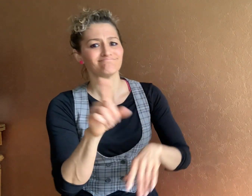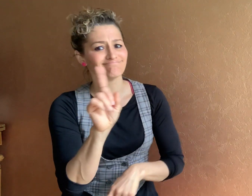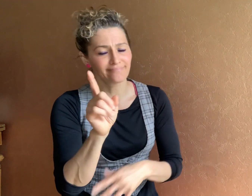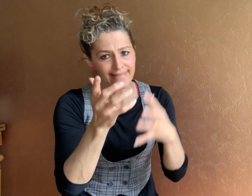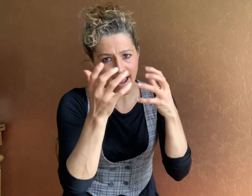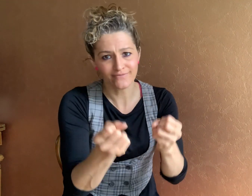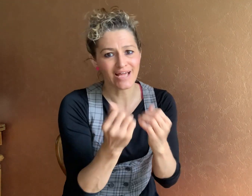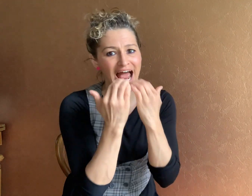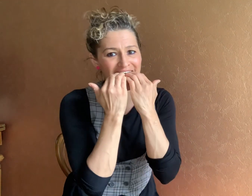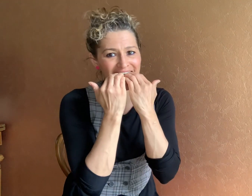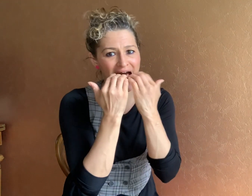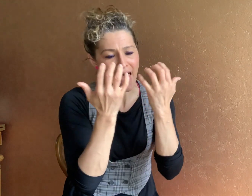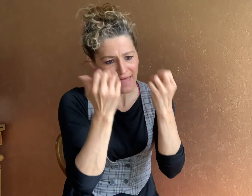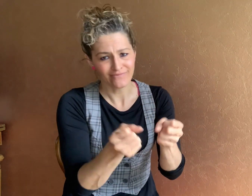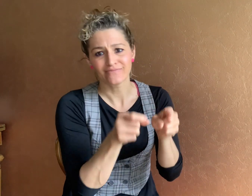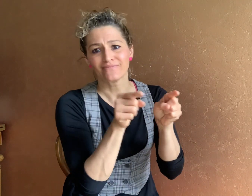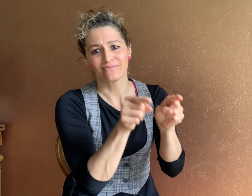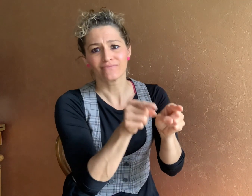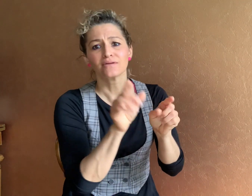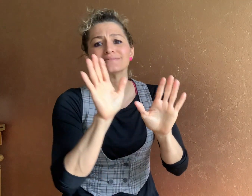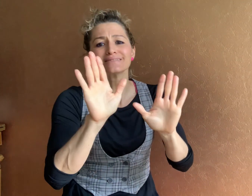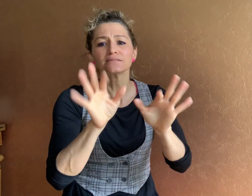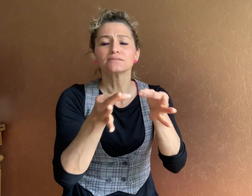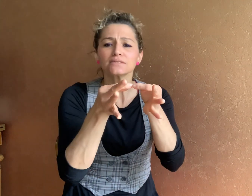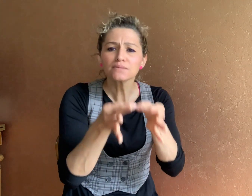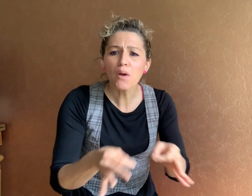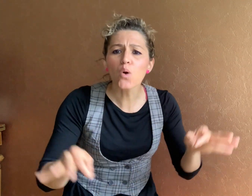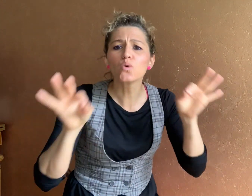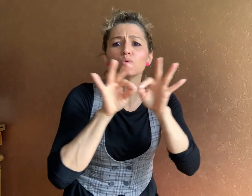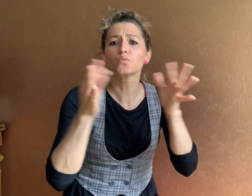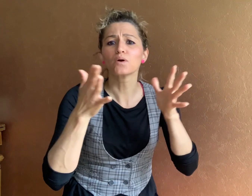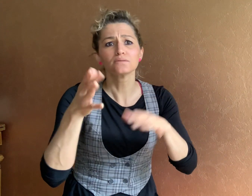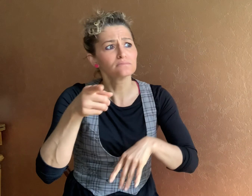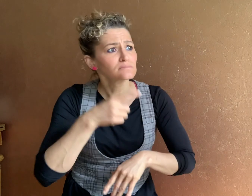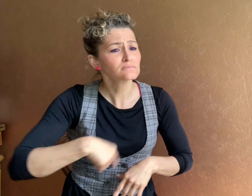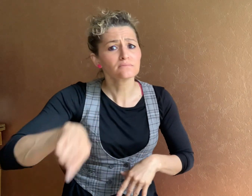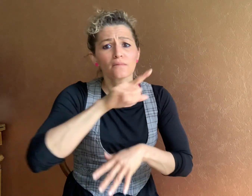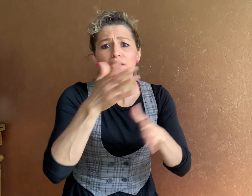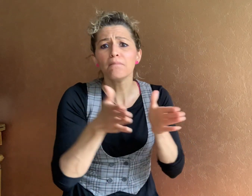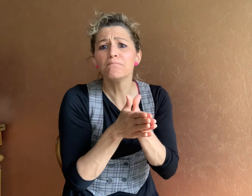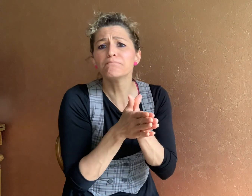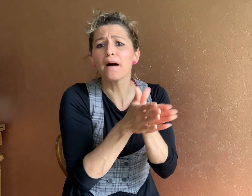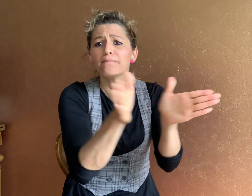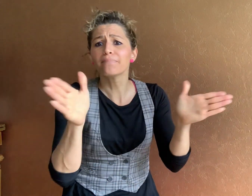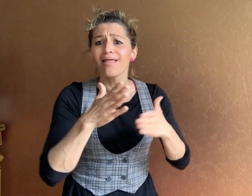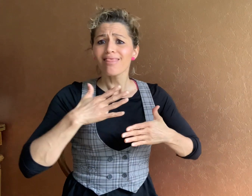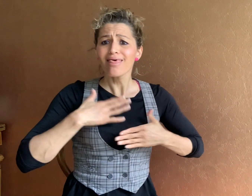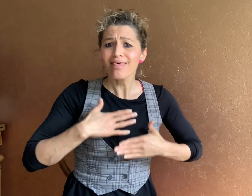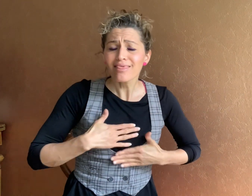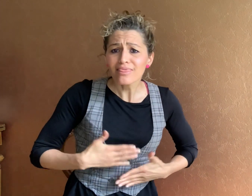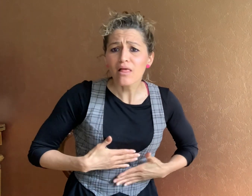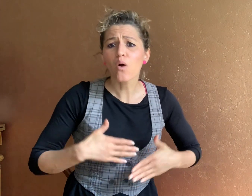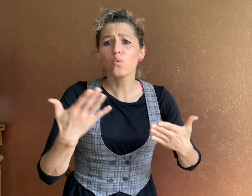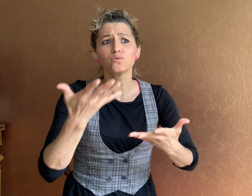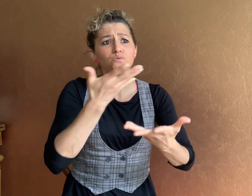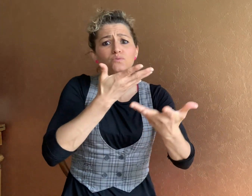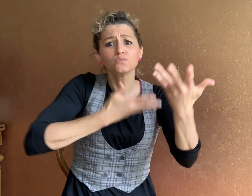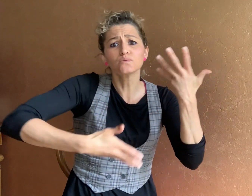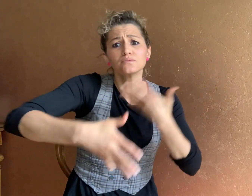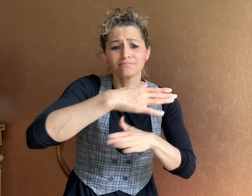and it is crucial for the public health and social measures